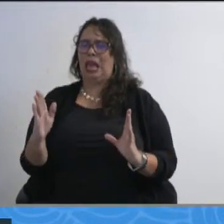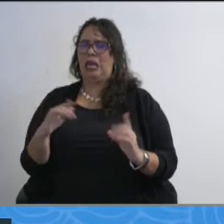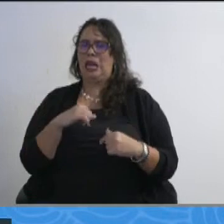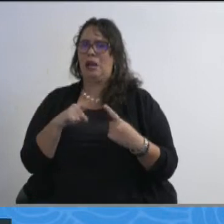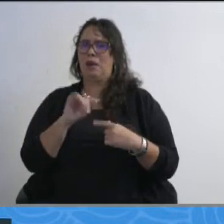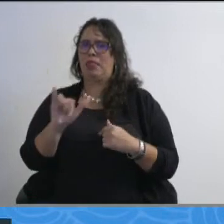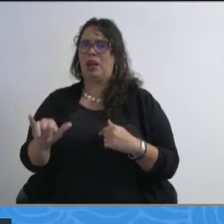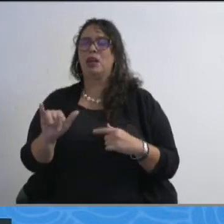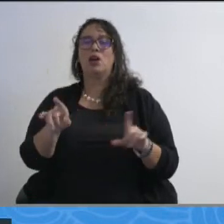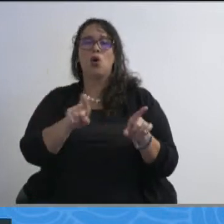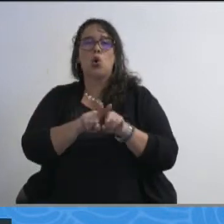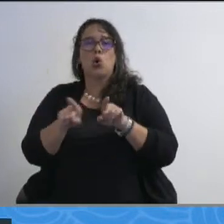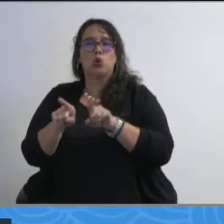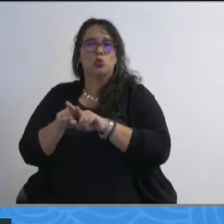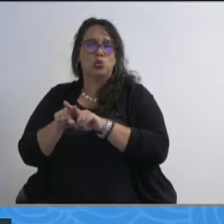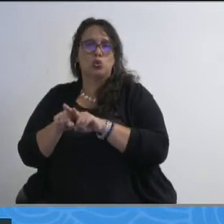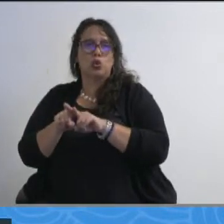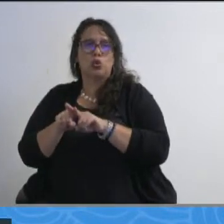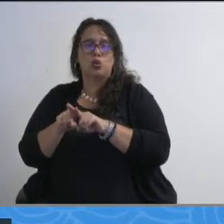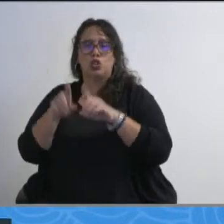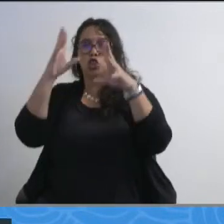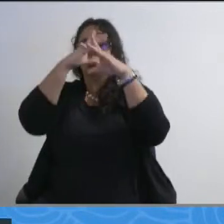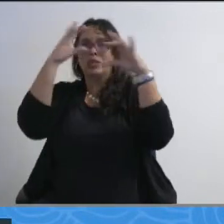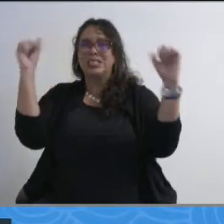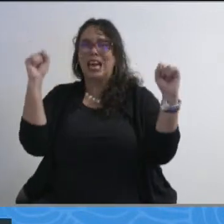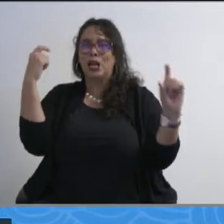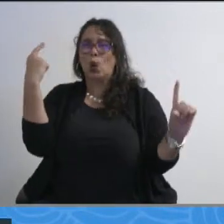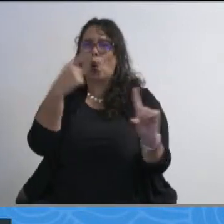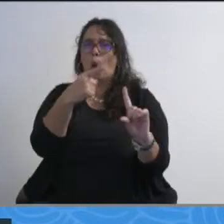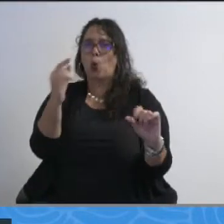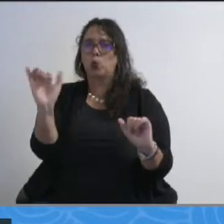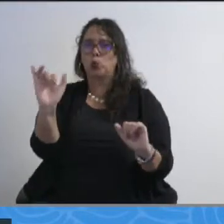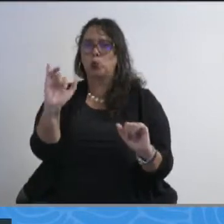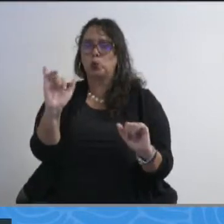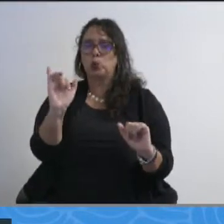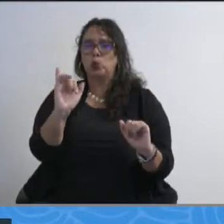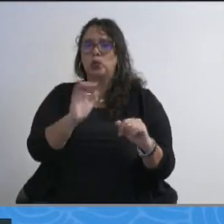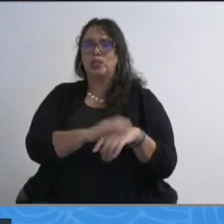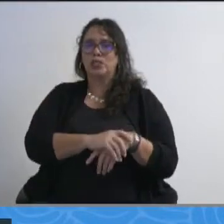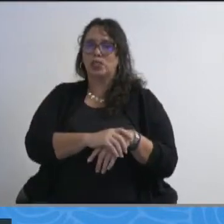And it's also a superintendent's goal as well. So, we are putting a spotlight on it